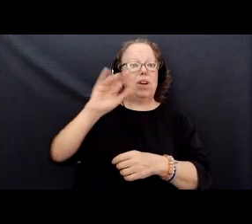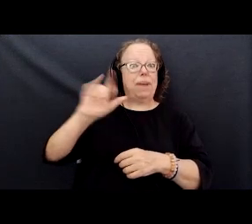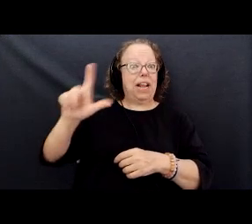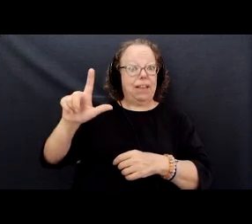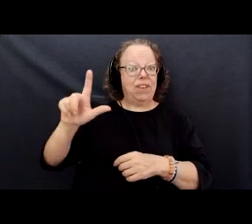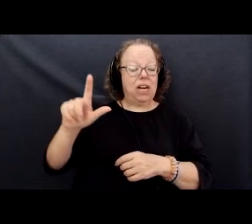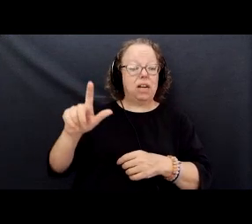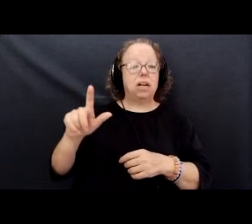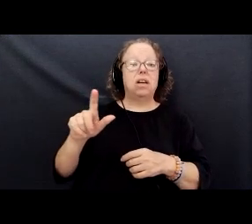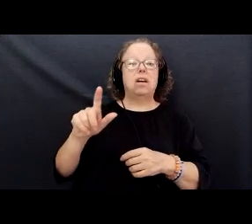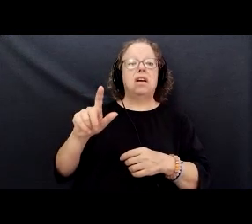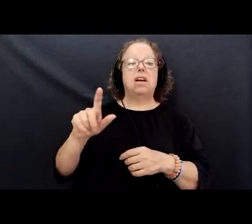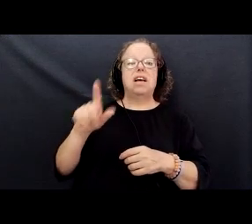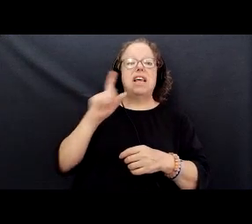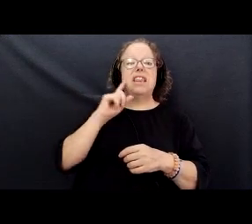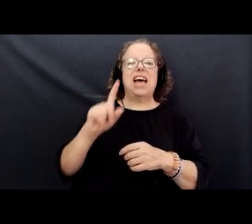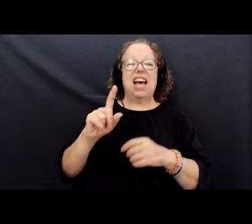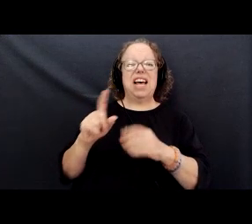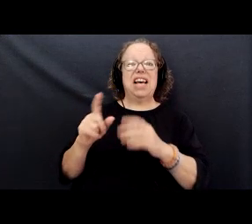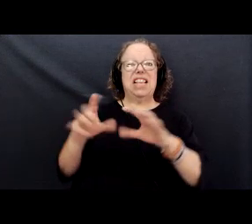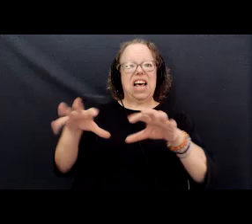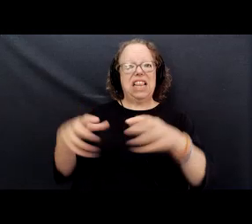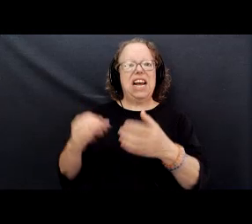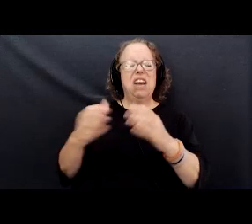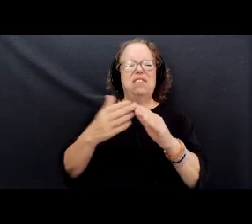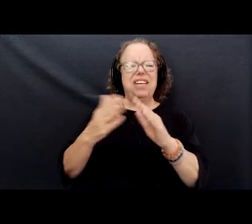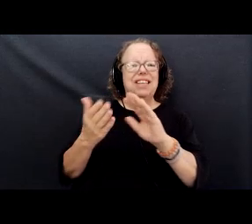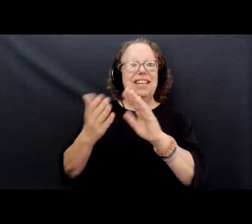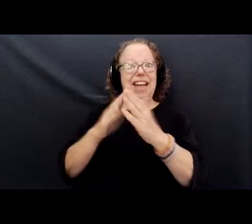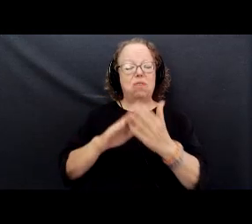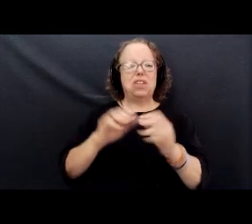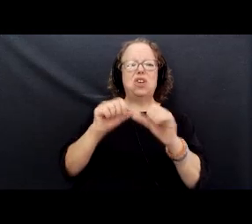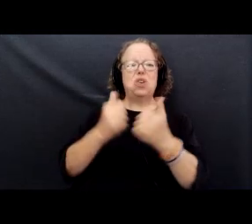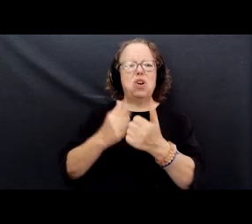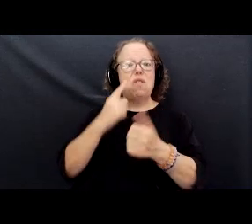Vermont League of Cities and Towns, the Vermont Association for the Blind,